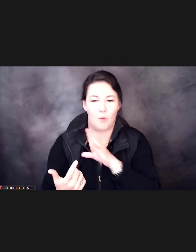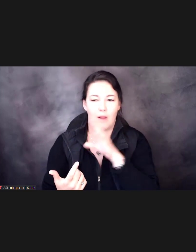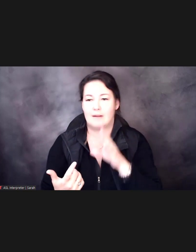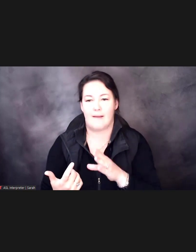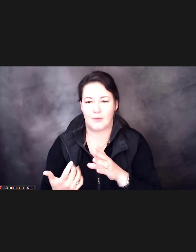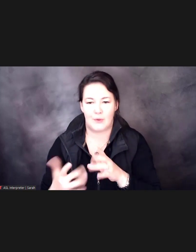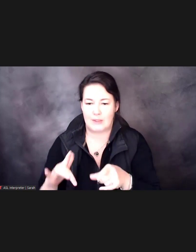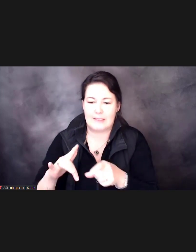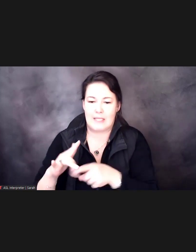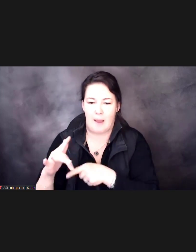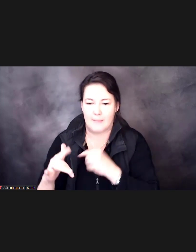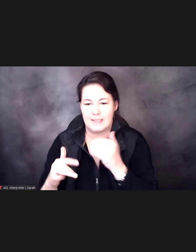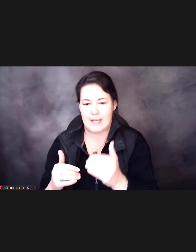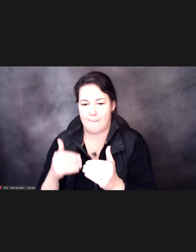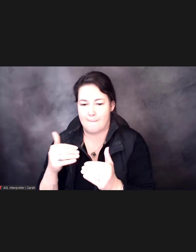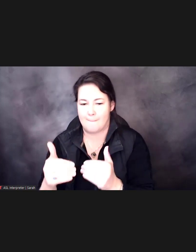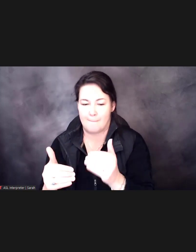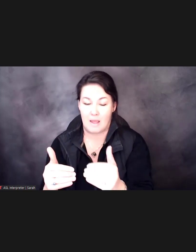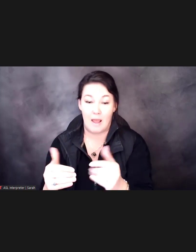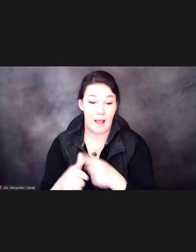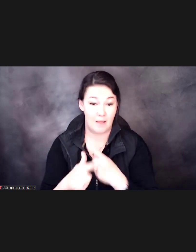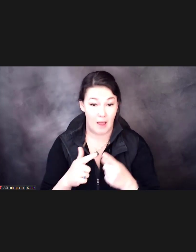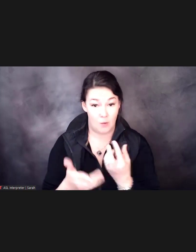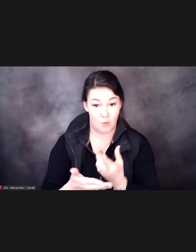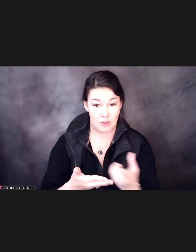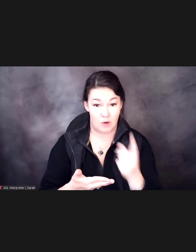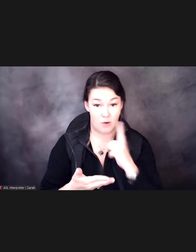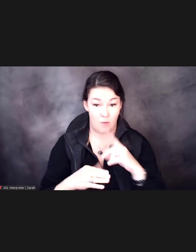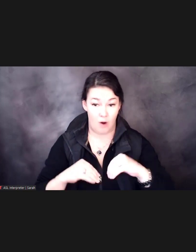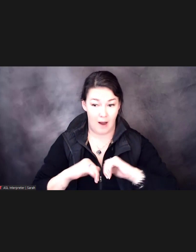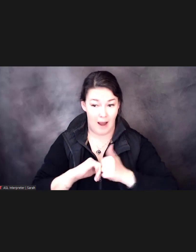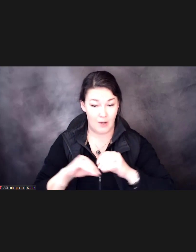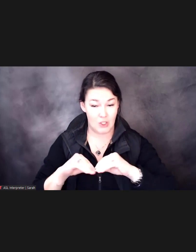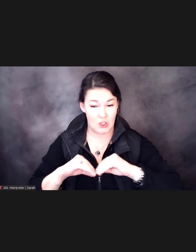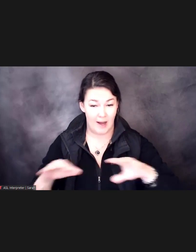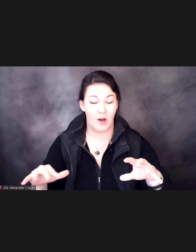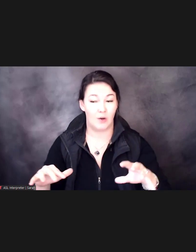won't ever skip a step and, then, resources for sharing your results,